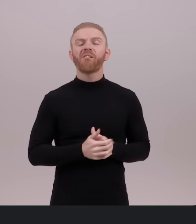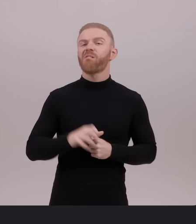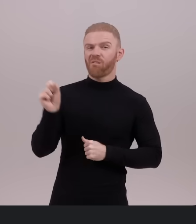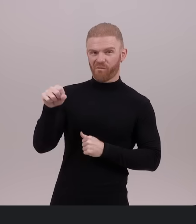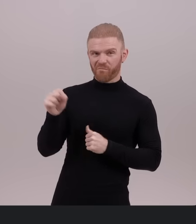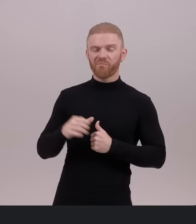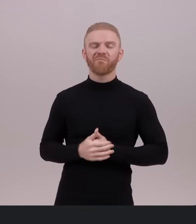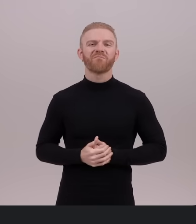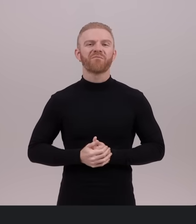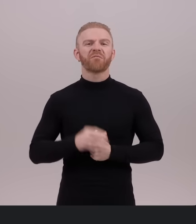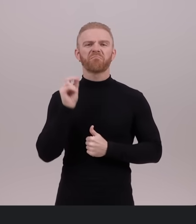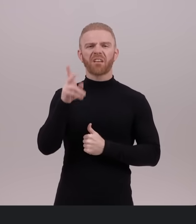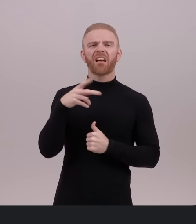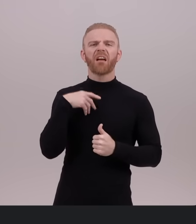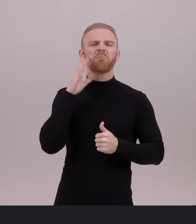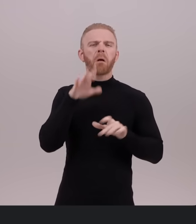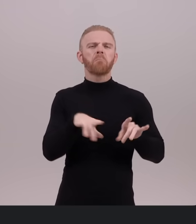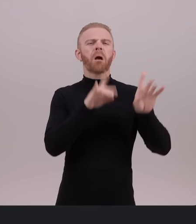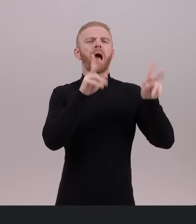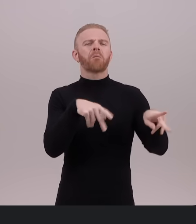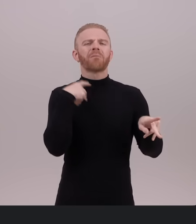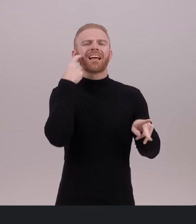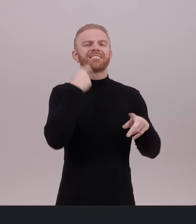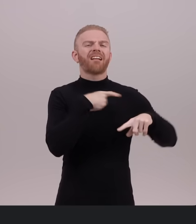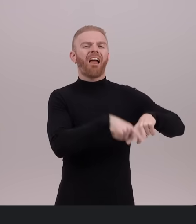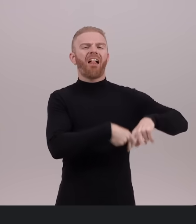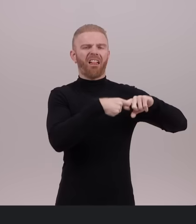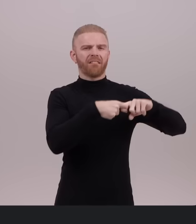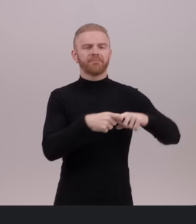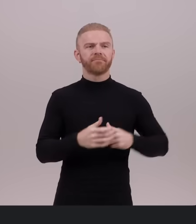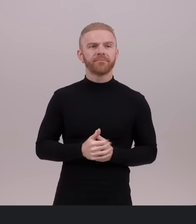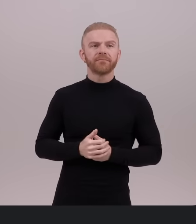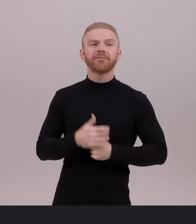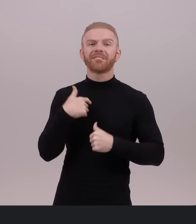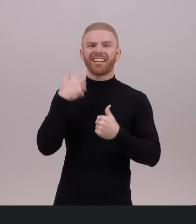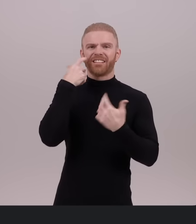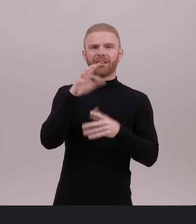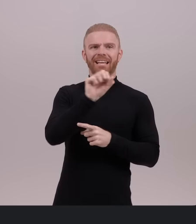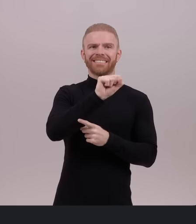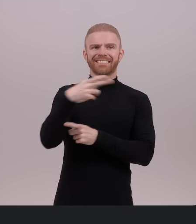Let's pick up where I left off. I've SSH'ed into my GPU-enabled VM and, as you can see,